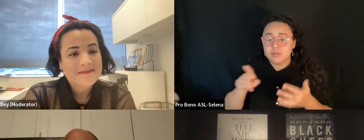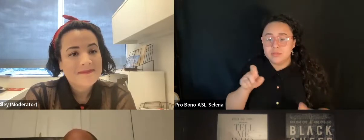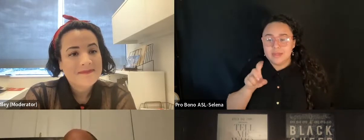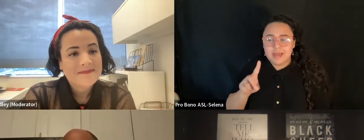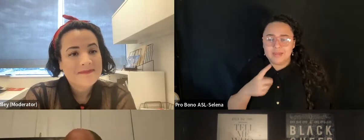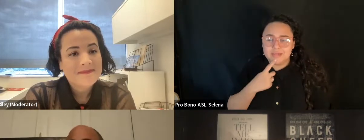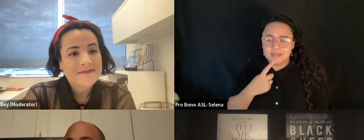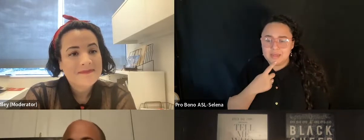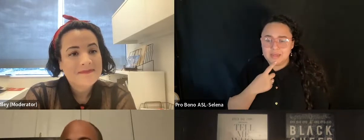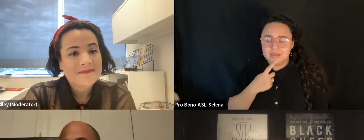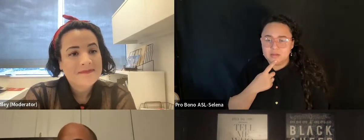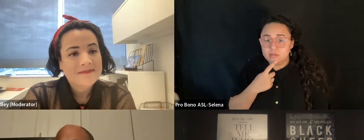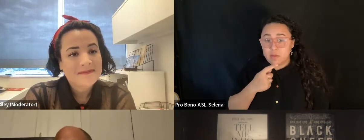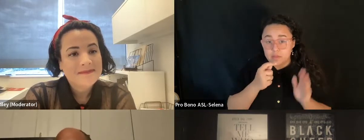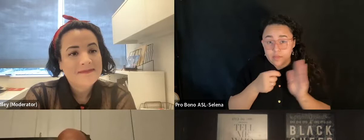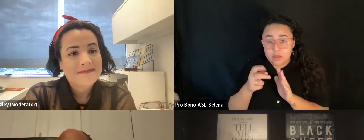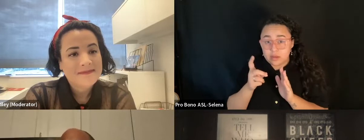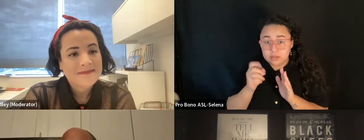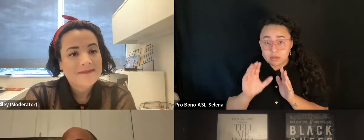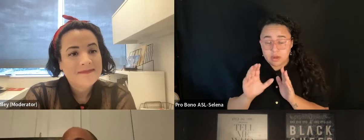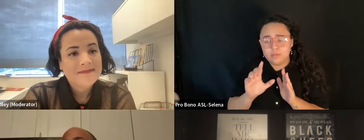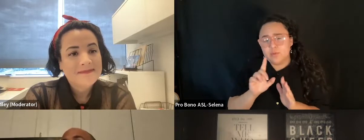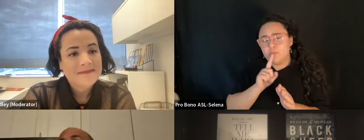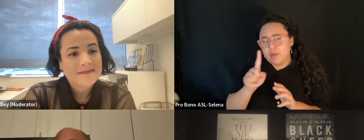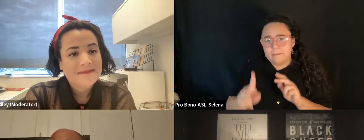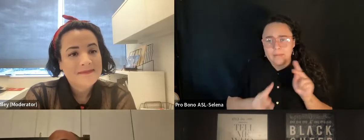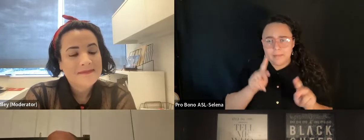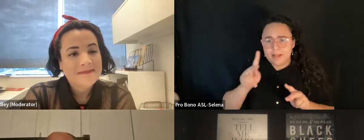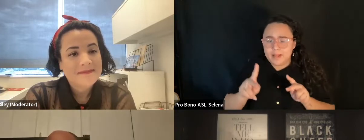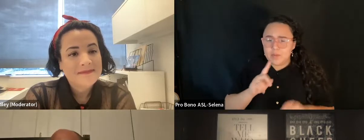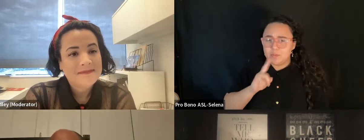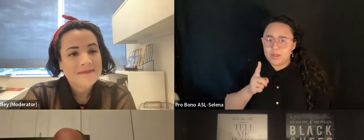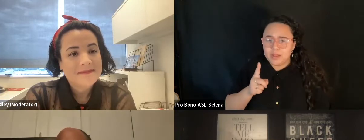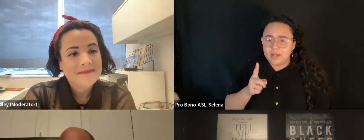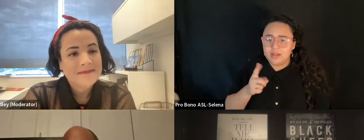We have come to understand as being real and fallible, just like us through the media.